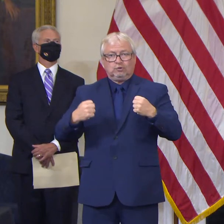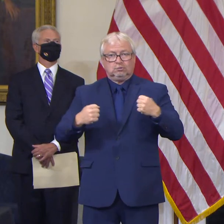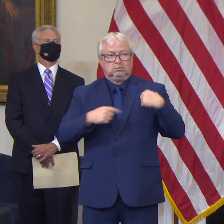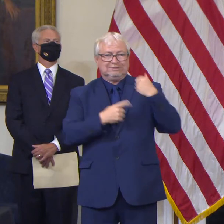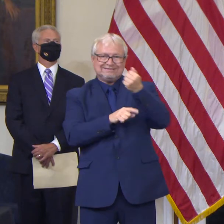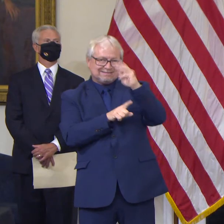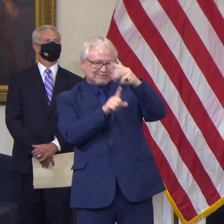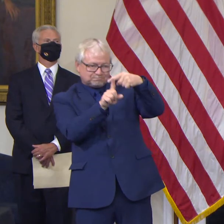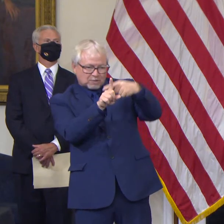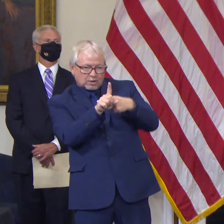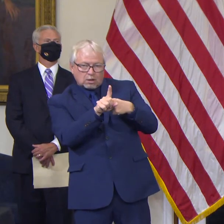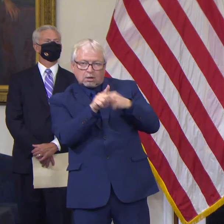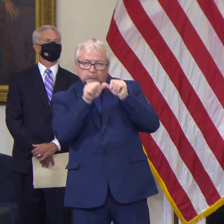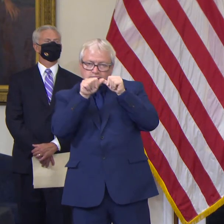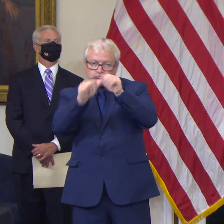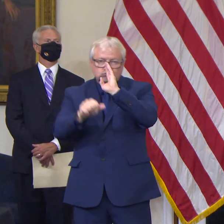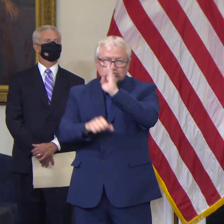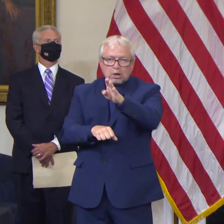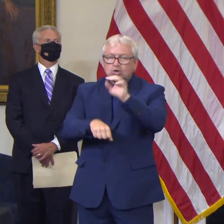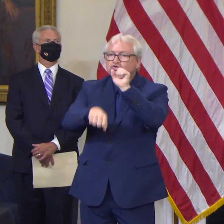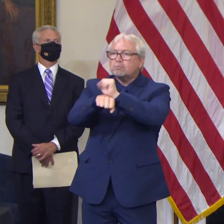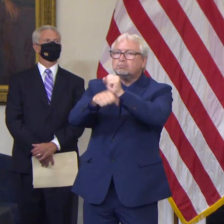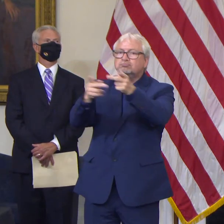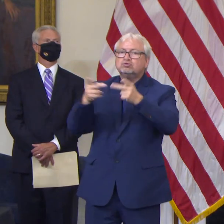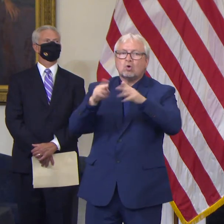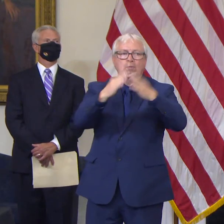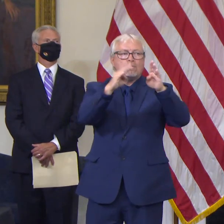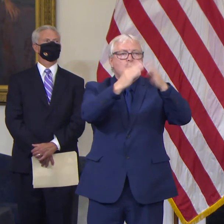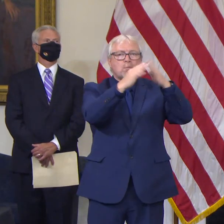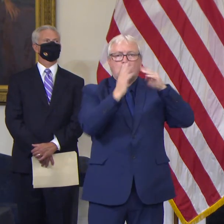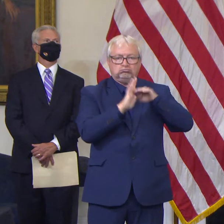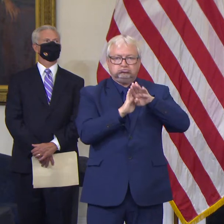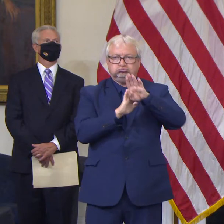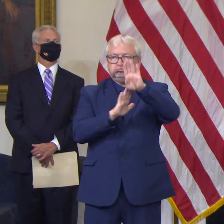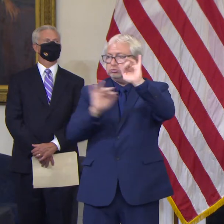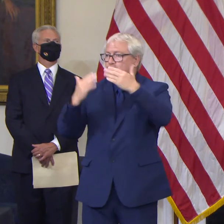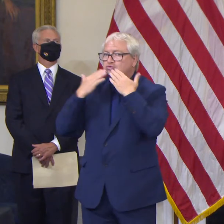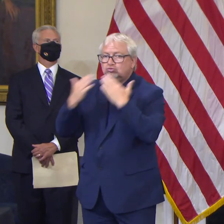months of point, and we have one of the best economic recoveries, 16 that's great.